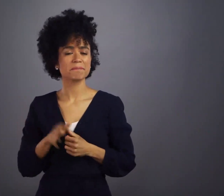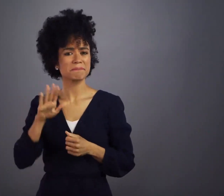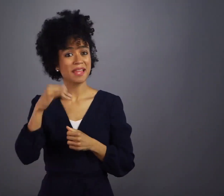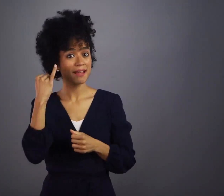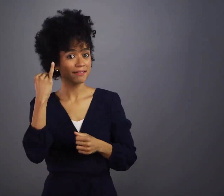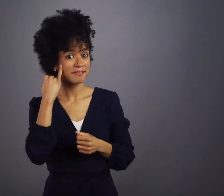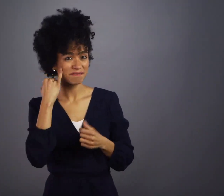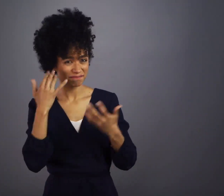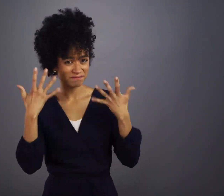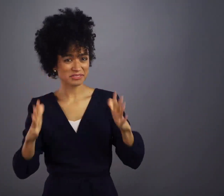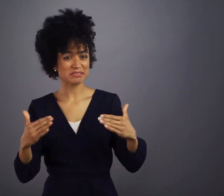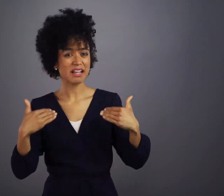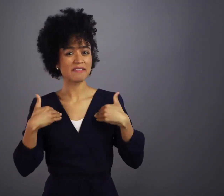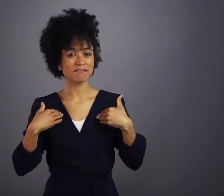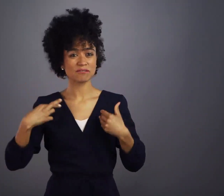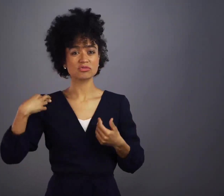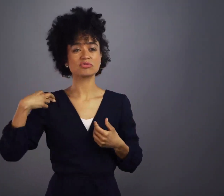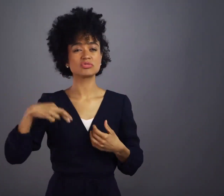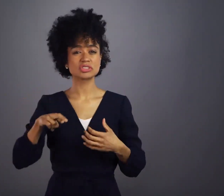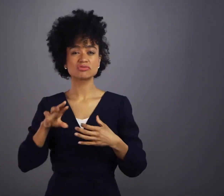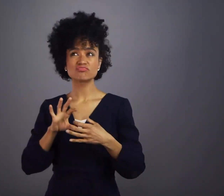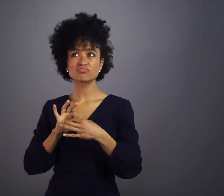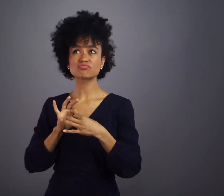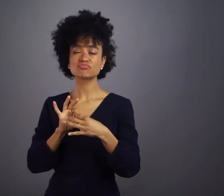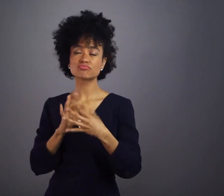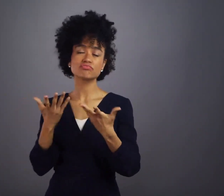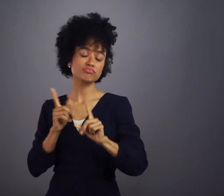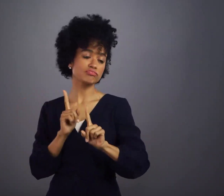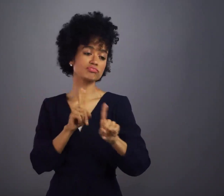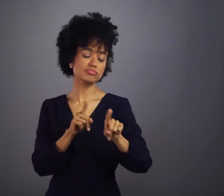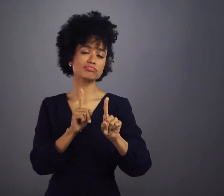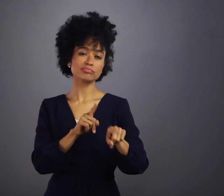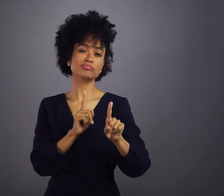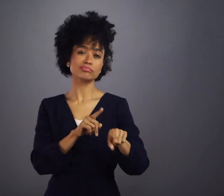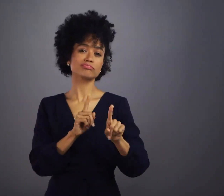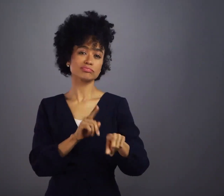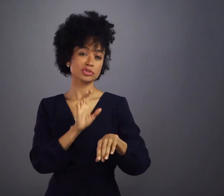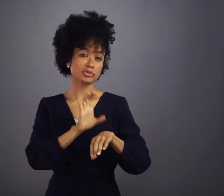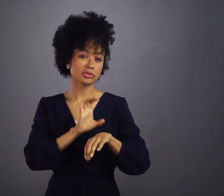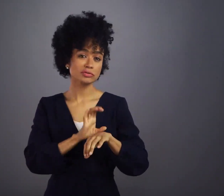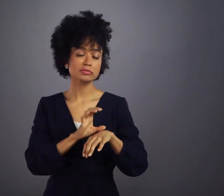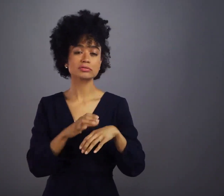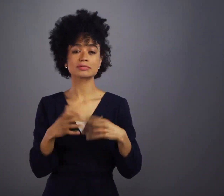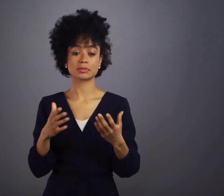Those having religious affiliations will find here nothing disturbing to their beliefs or ceremonies.